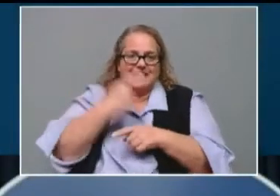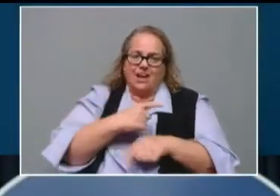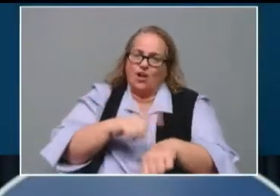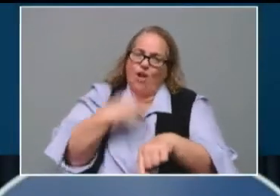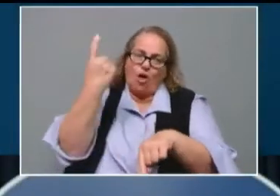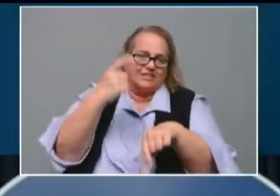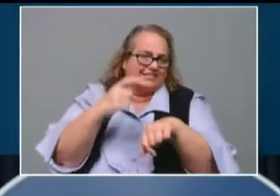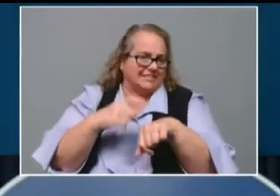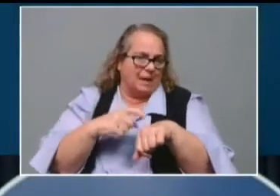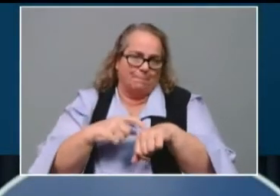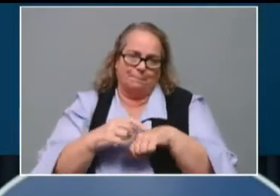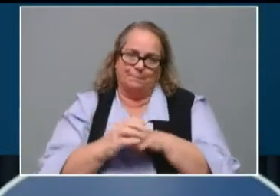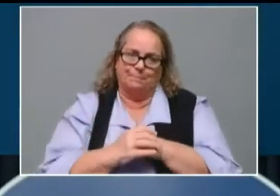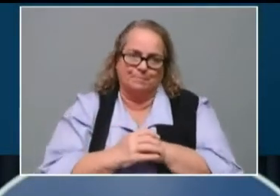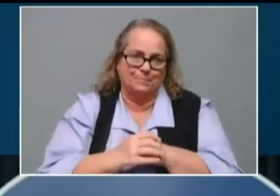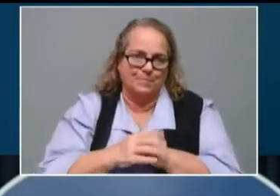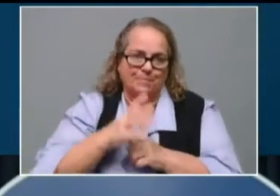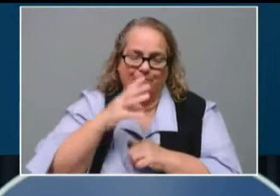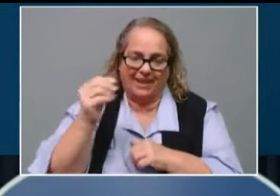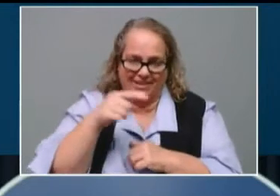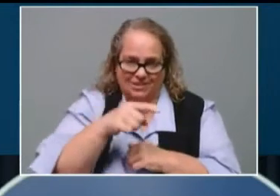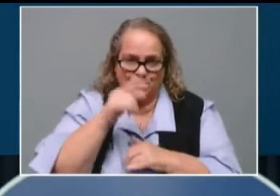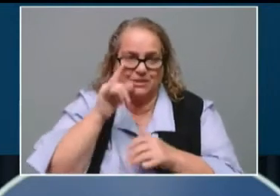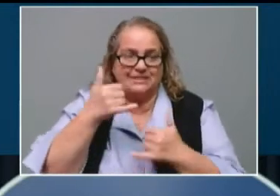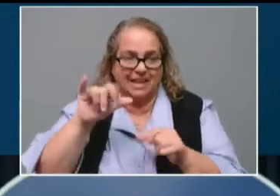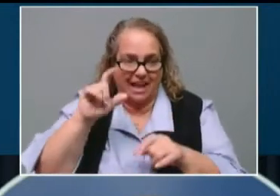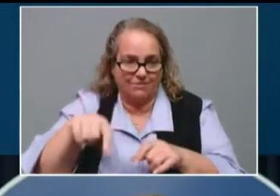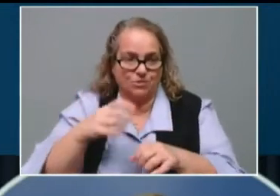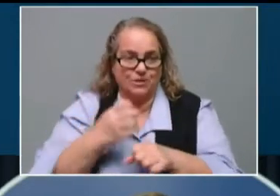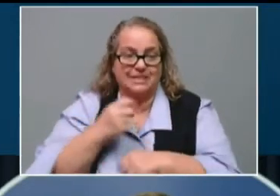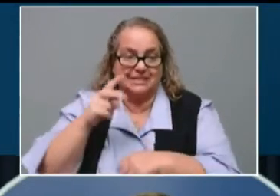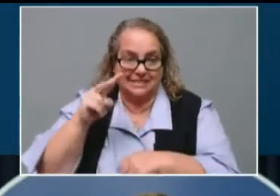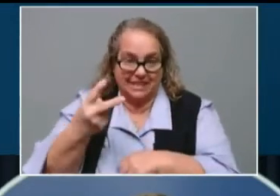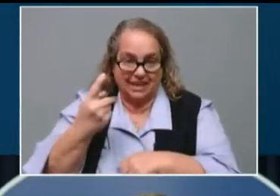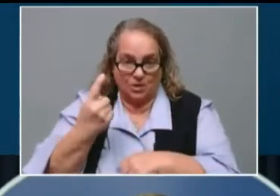And she's still gonna have to get the 2nd 1 she's waited for this day. I